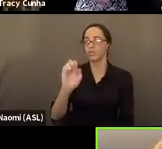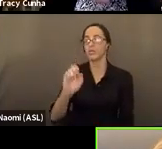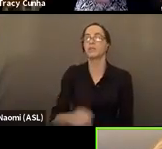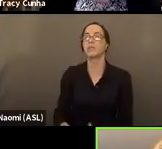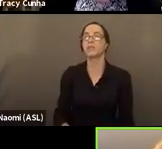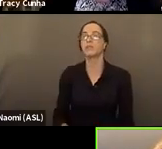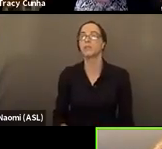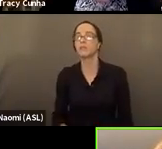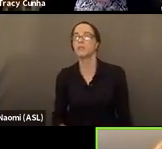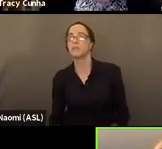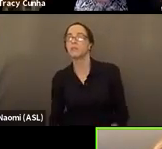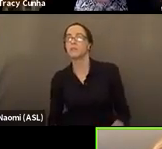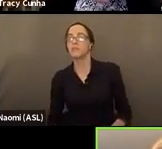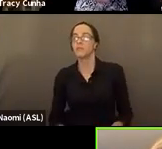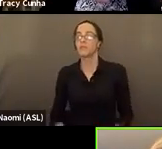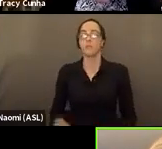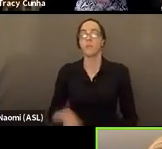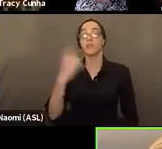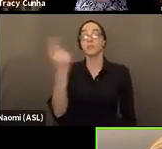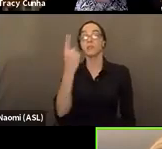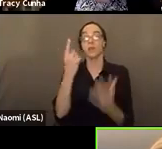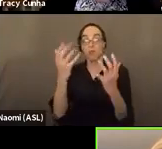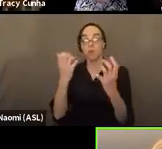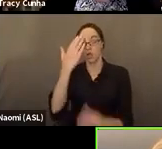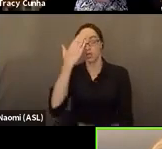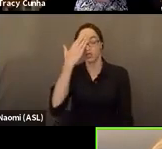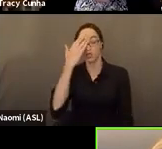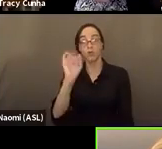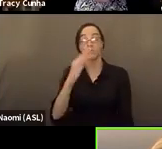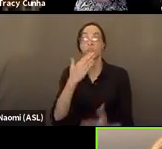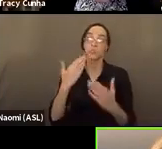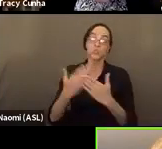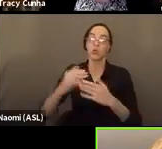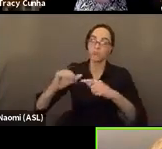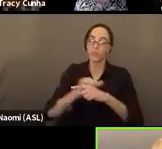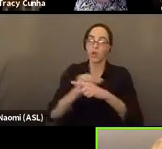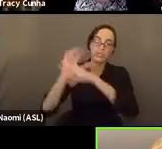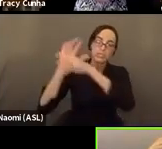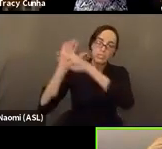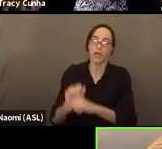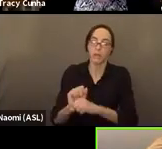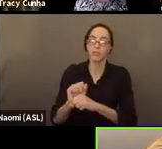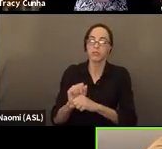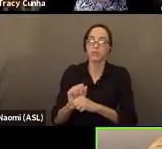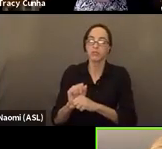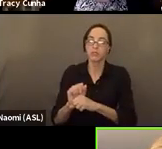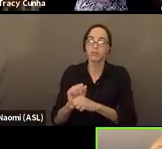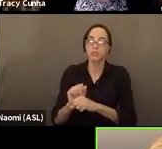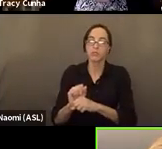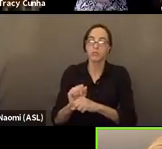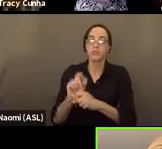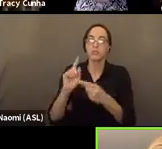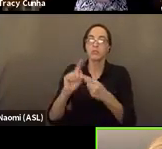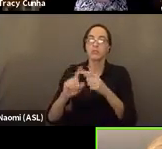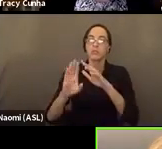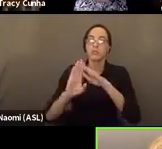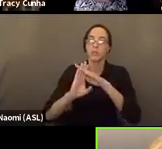it's a good practice to always evacuate when under an evacuation warning even if you haven't